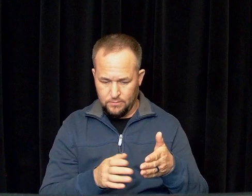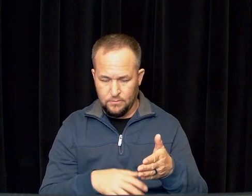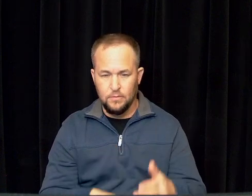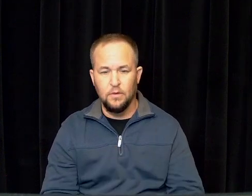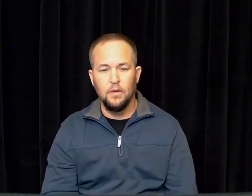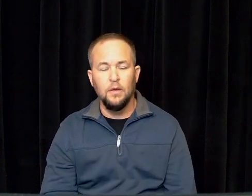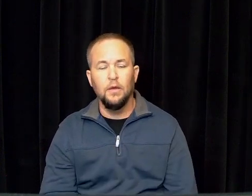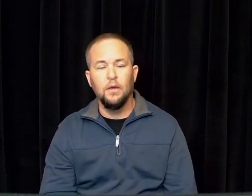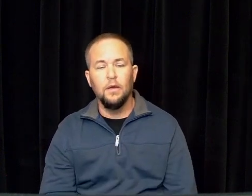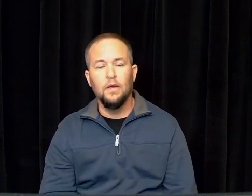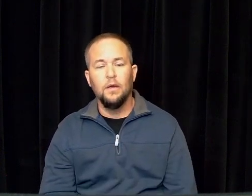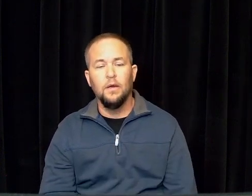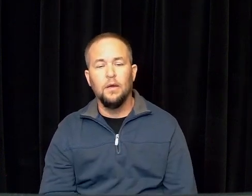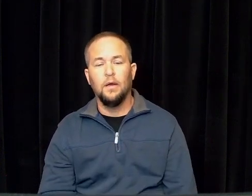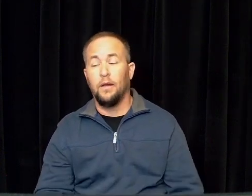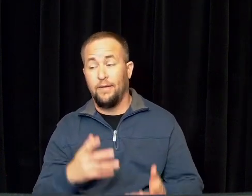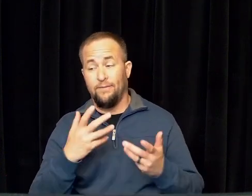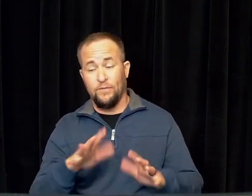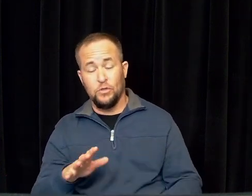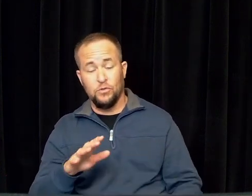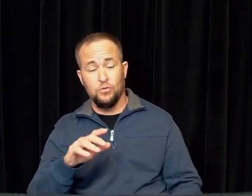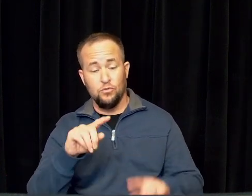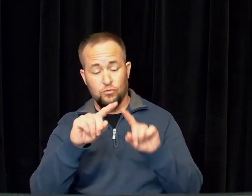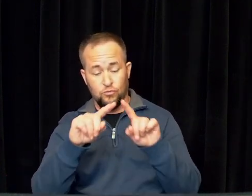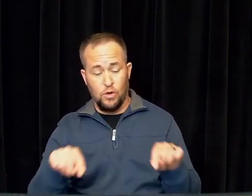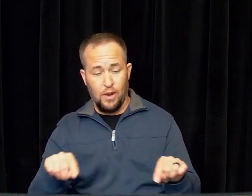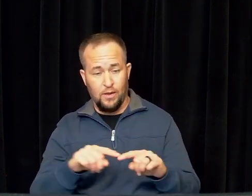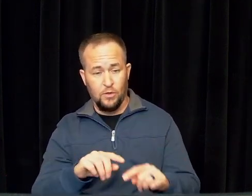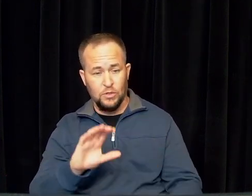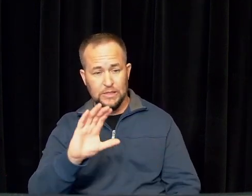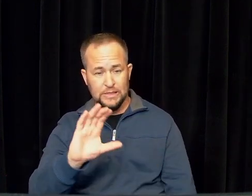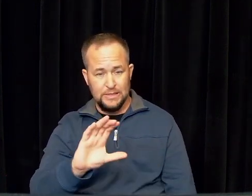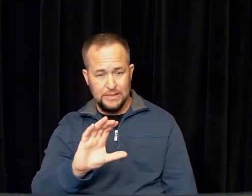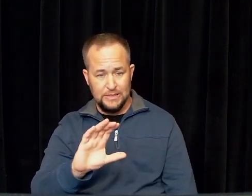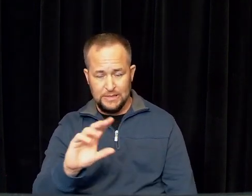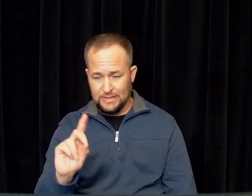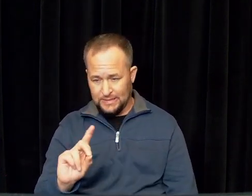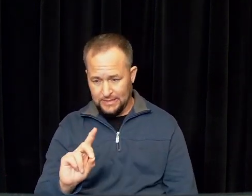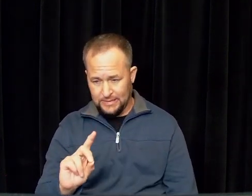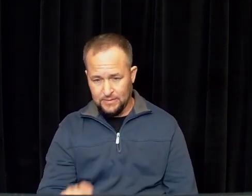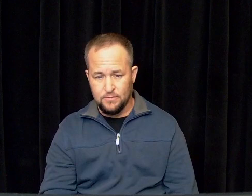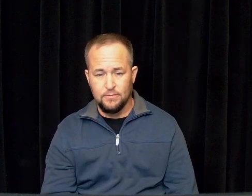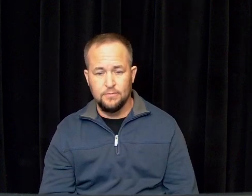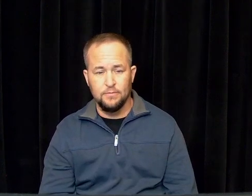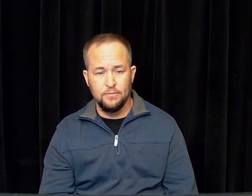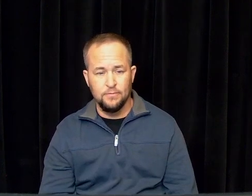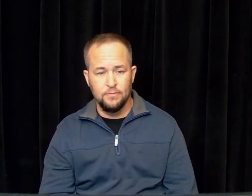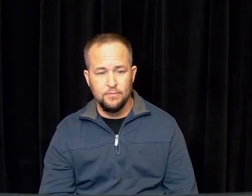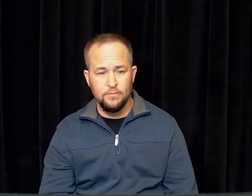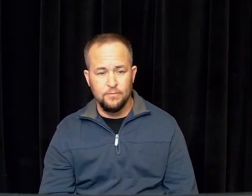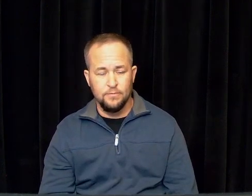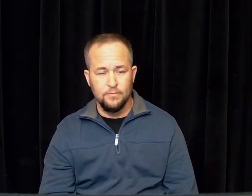And then finally, to finish up this triangle, I have C to the D. So, you want to be careful that you've